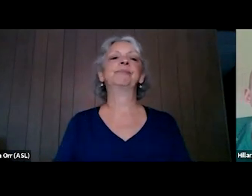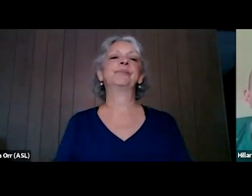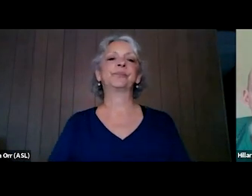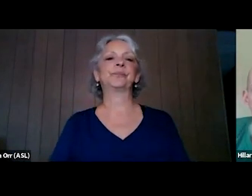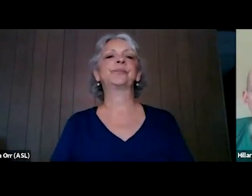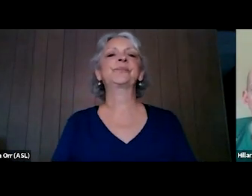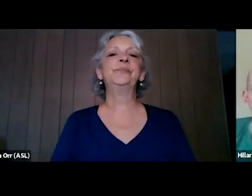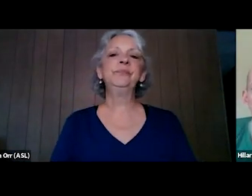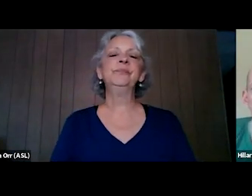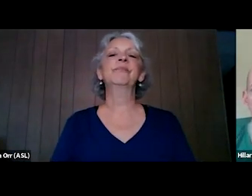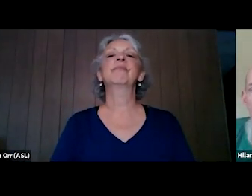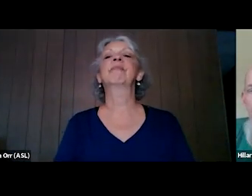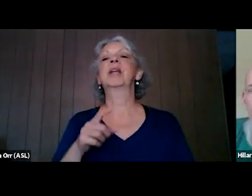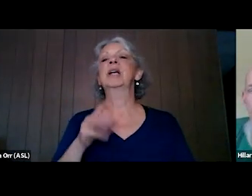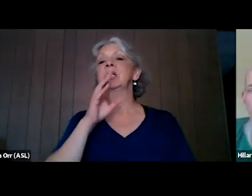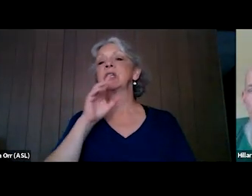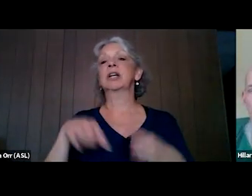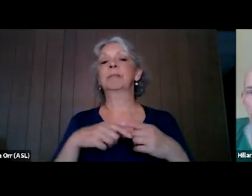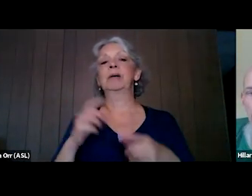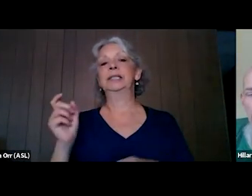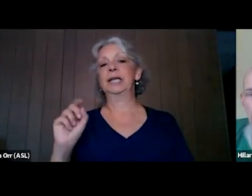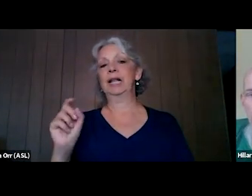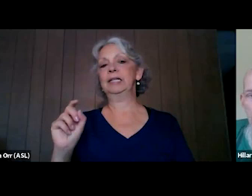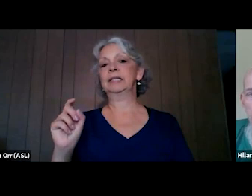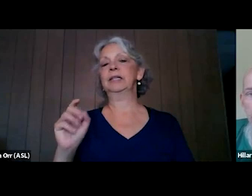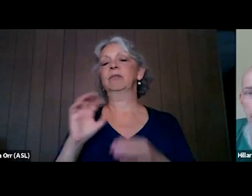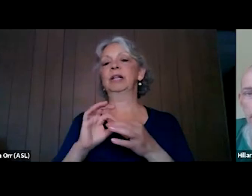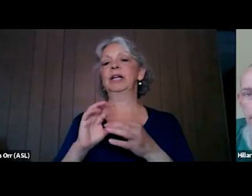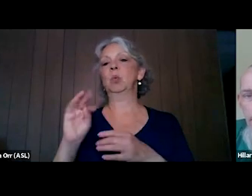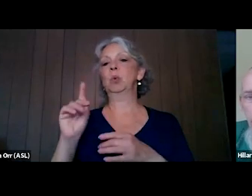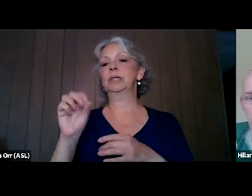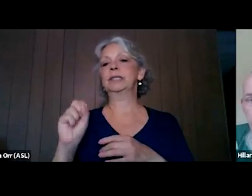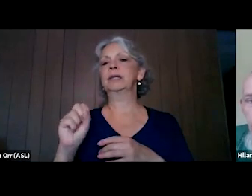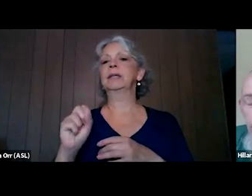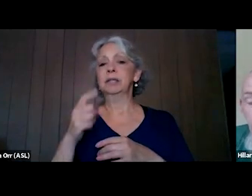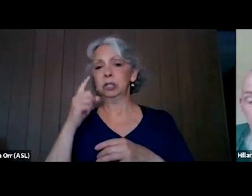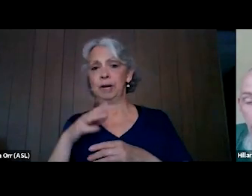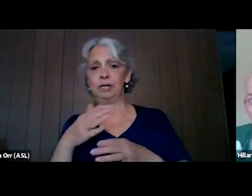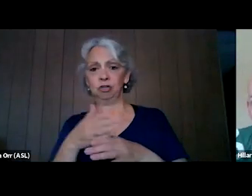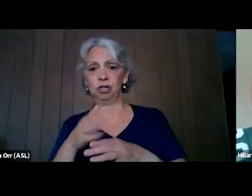Okay, perfect. So this is just talking about xylazine-related wounds. So Brian, do you wanna just talk about your experience with your wounds,